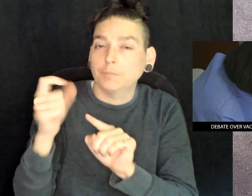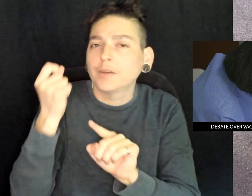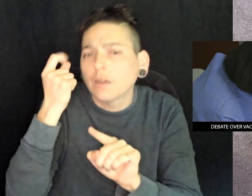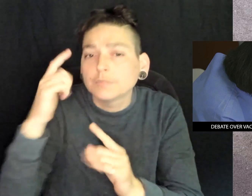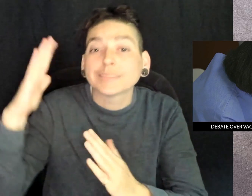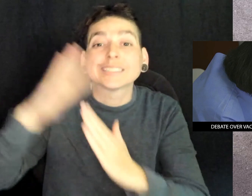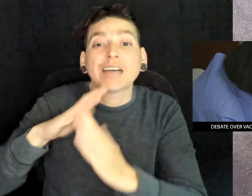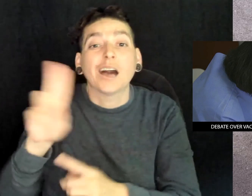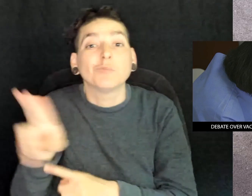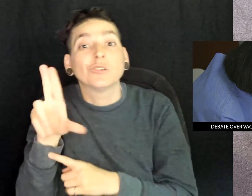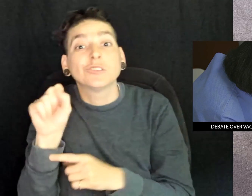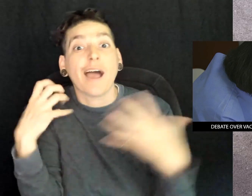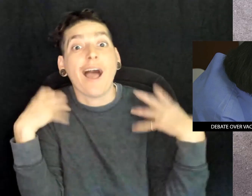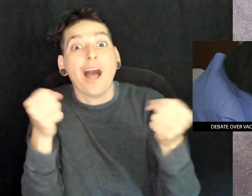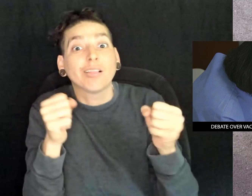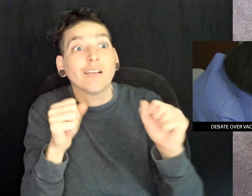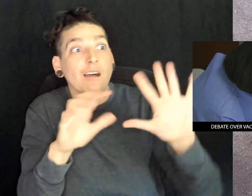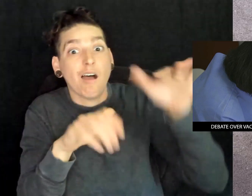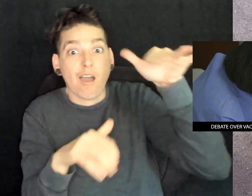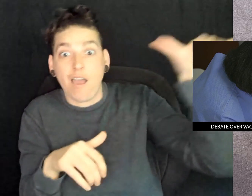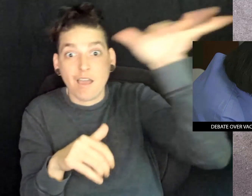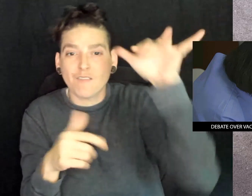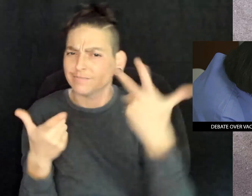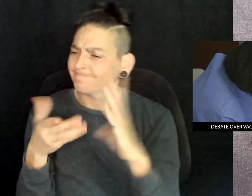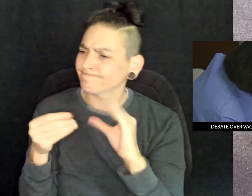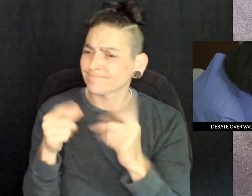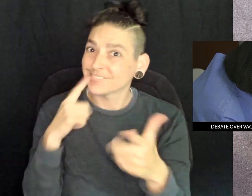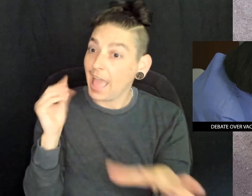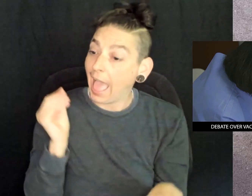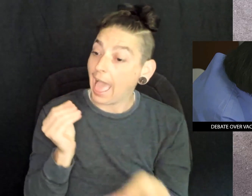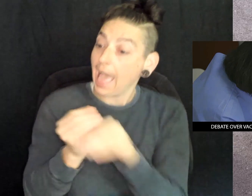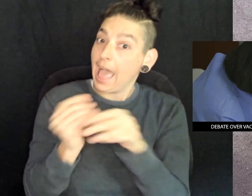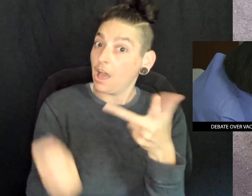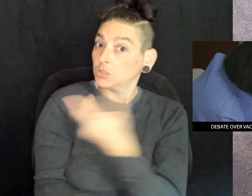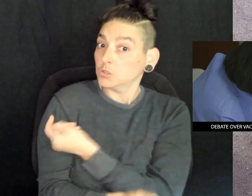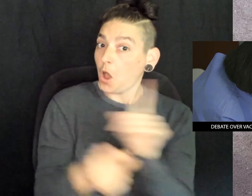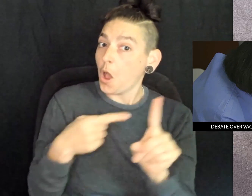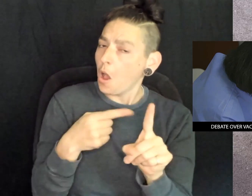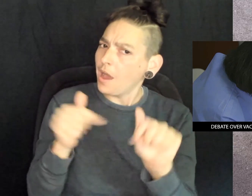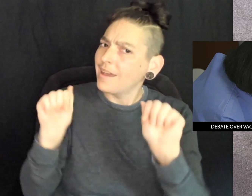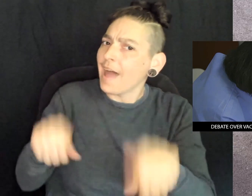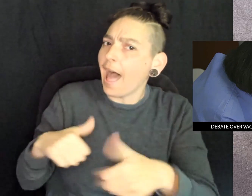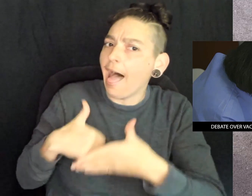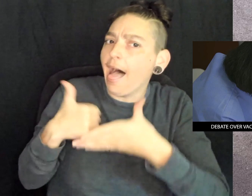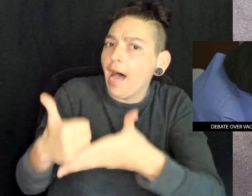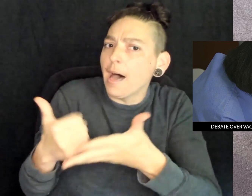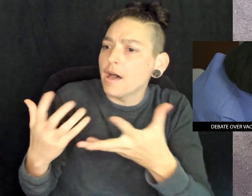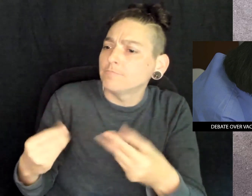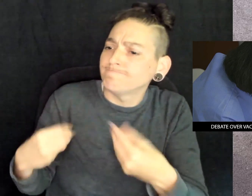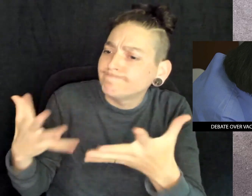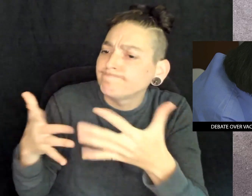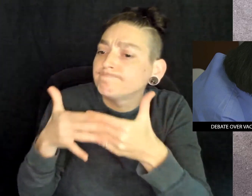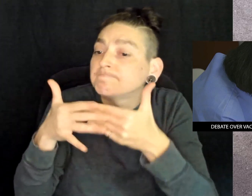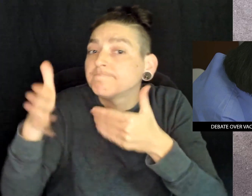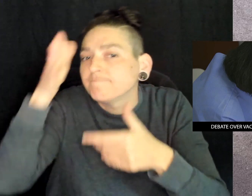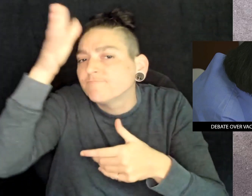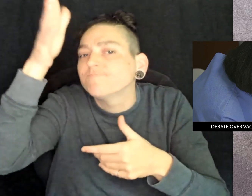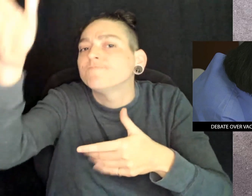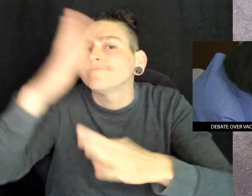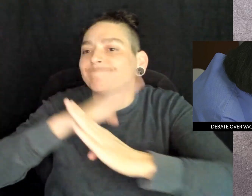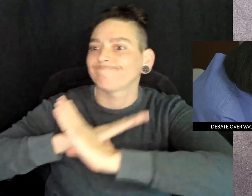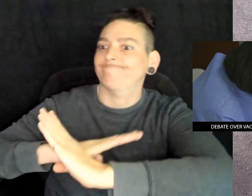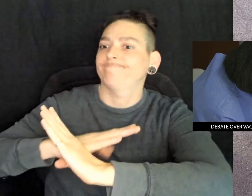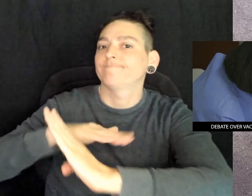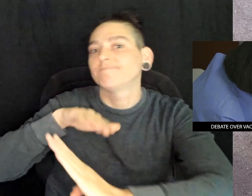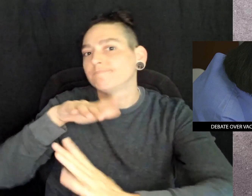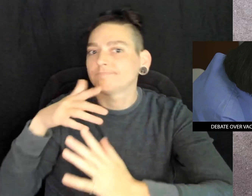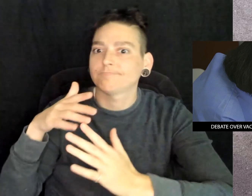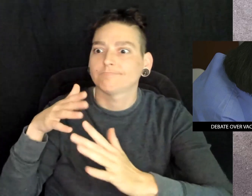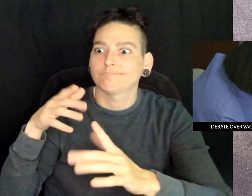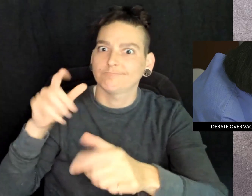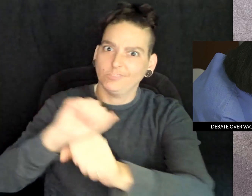Covid 19 vaccines do not currently show a need for boosting but top US health officials have